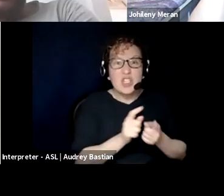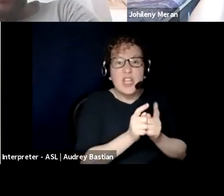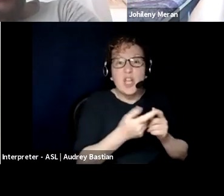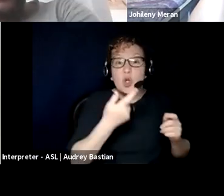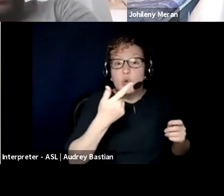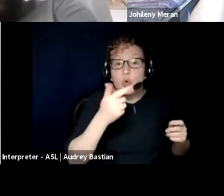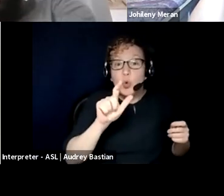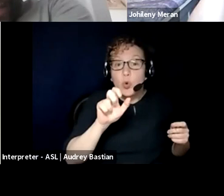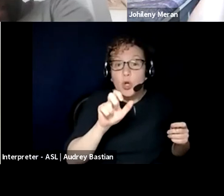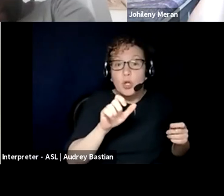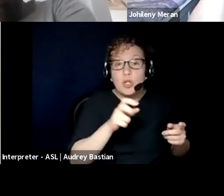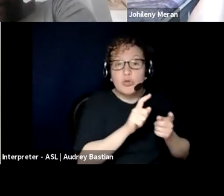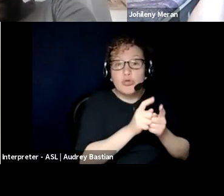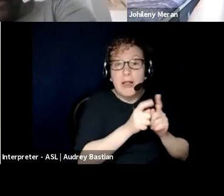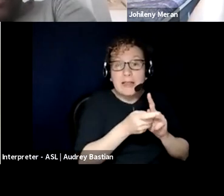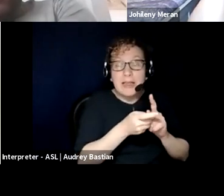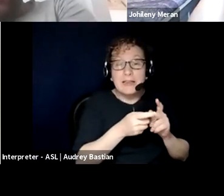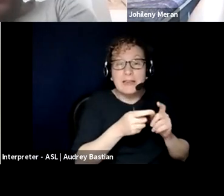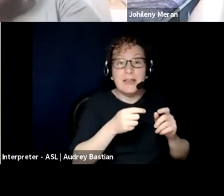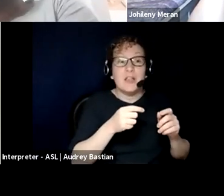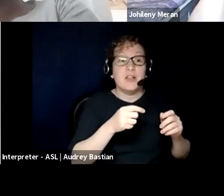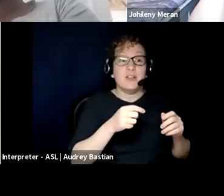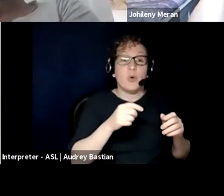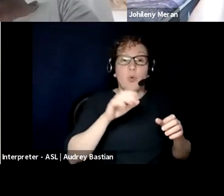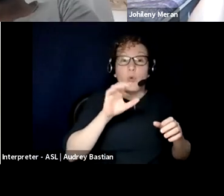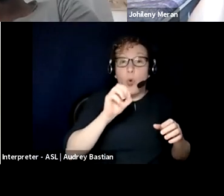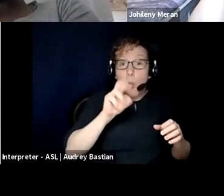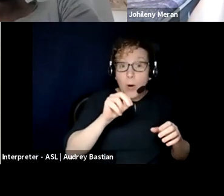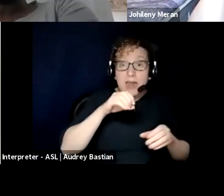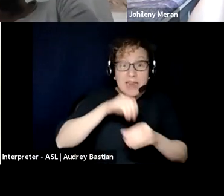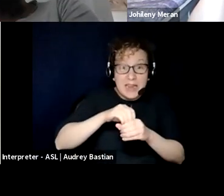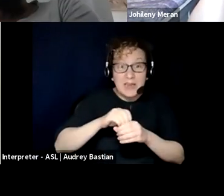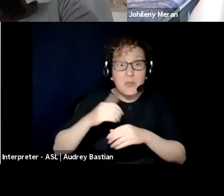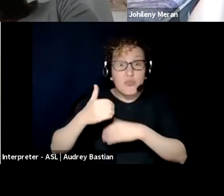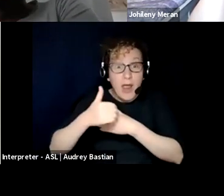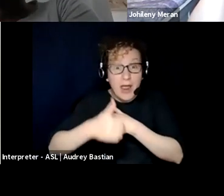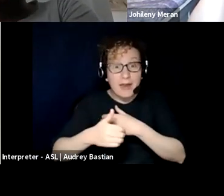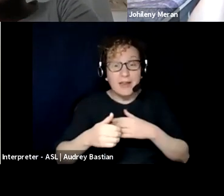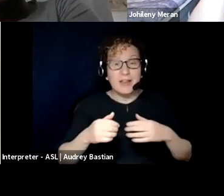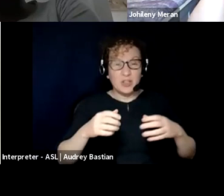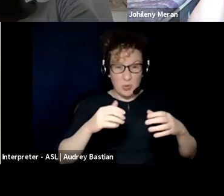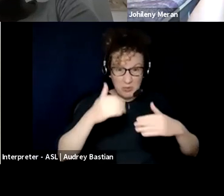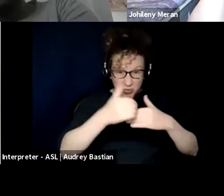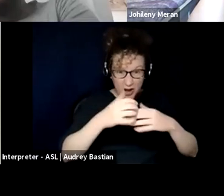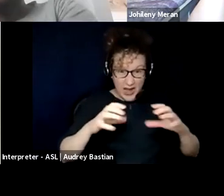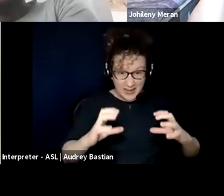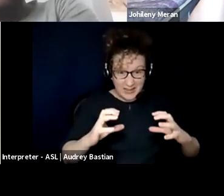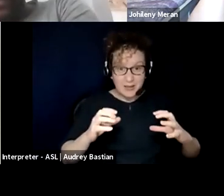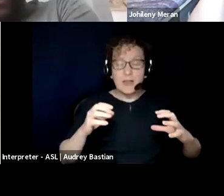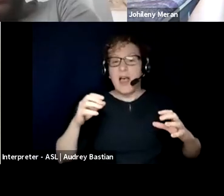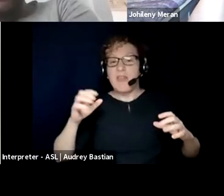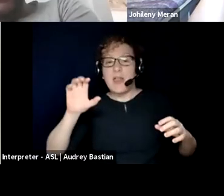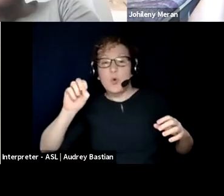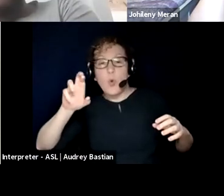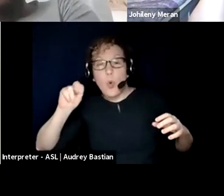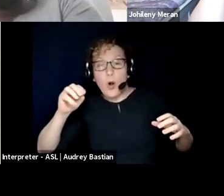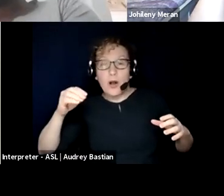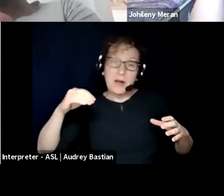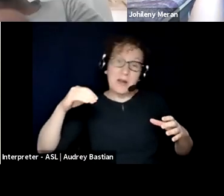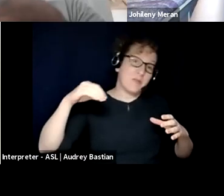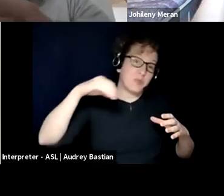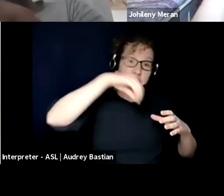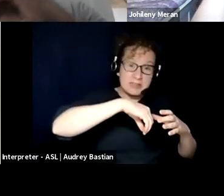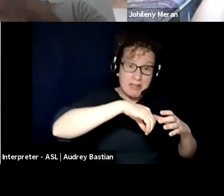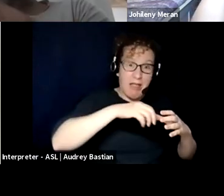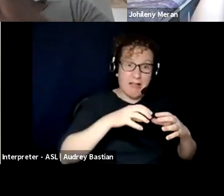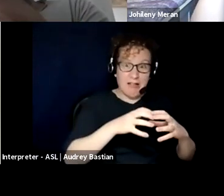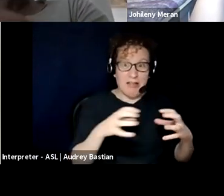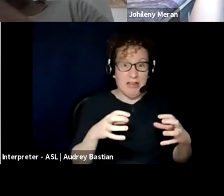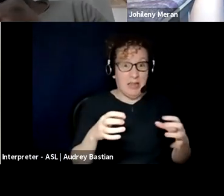corn inbred. So it literally put corn kernels inside actual -- like it was -- like it was